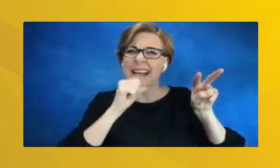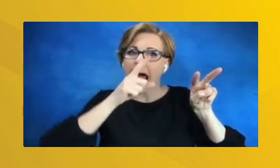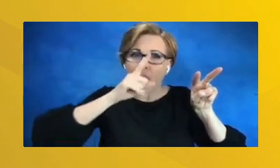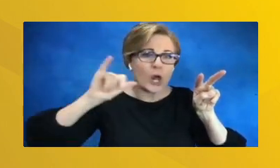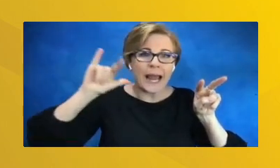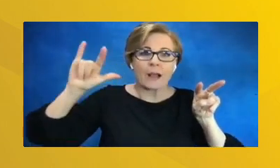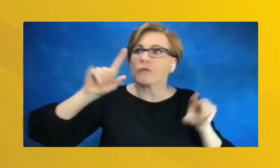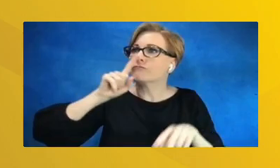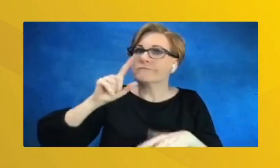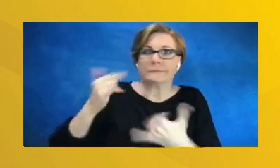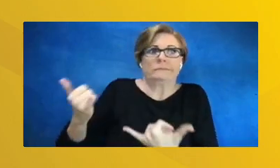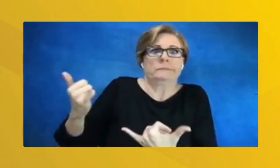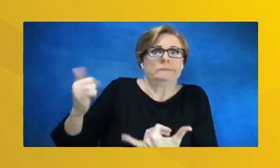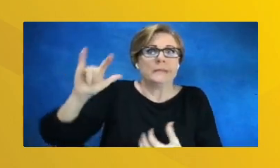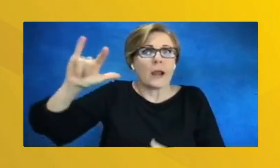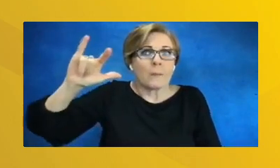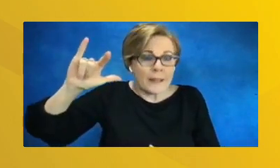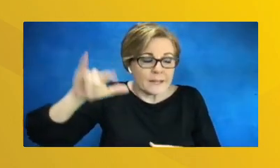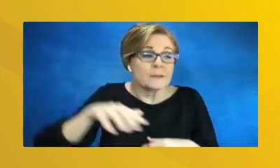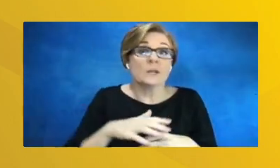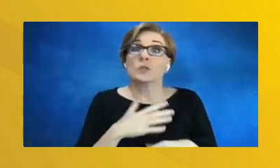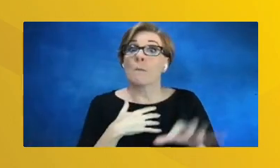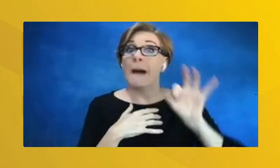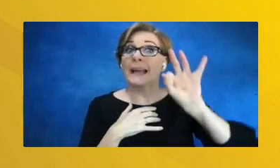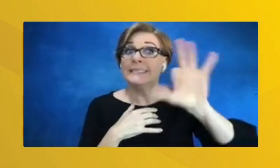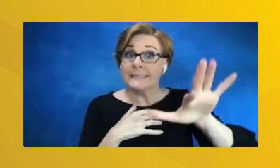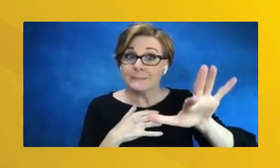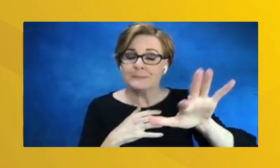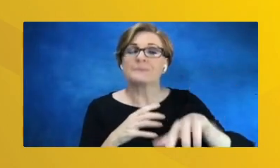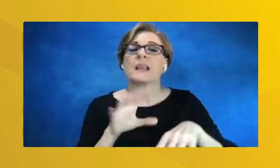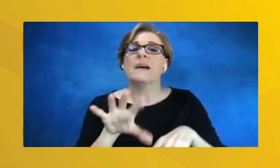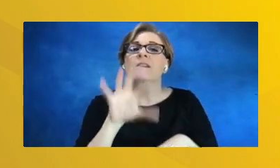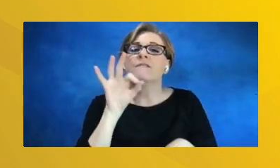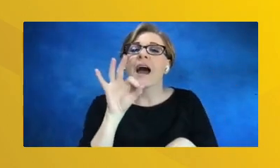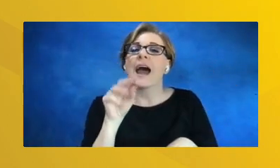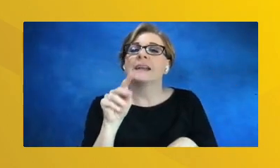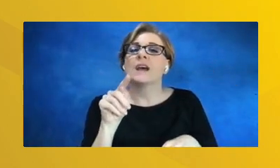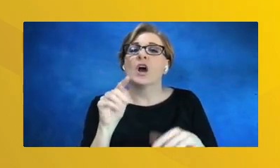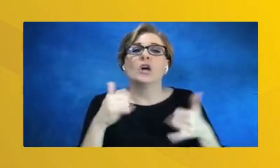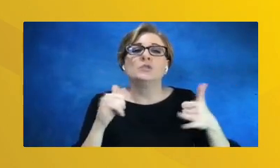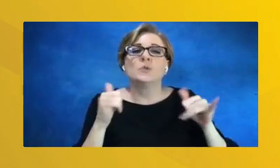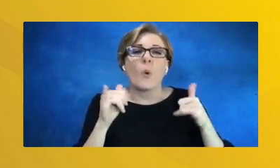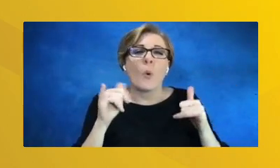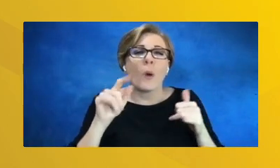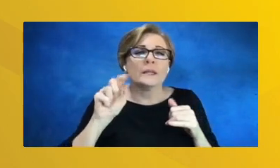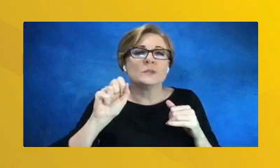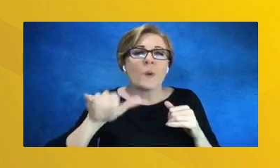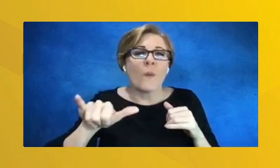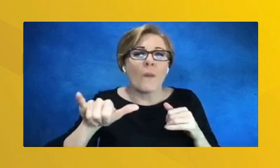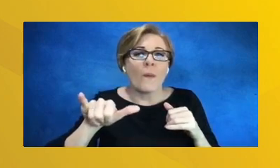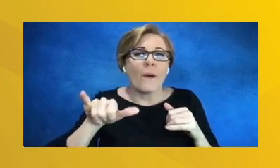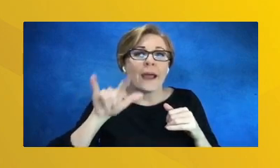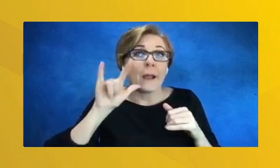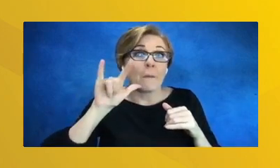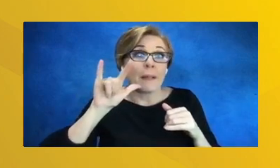So my tip was to take a toy airplane, something like that you might have already in your classroom